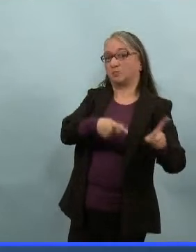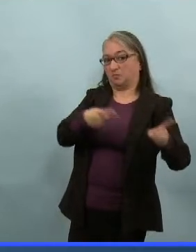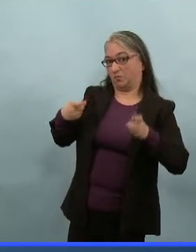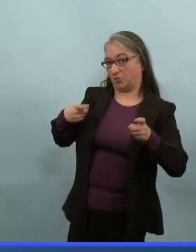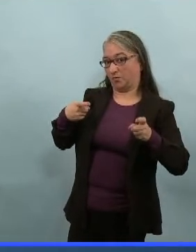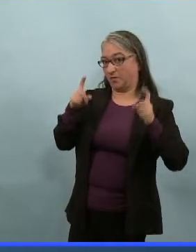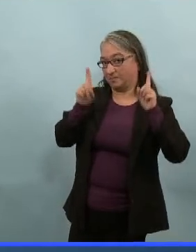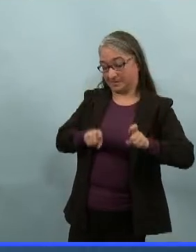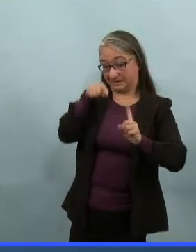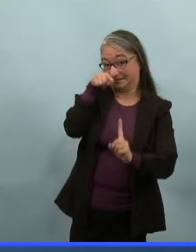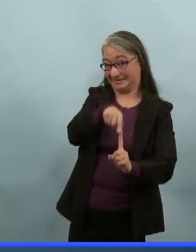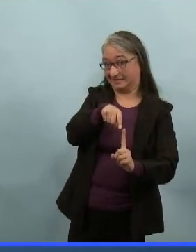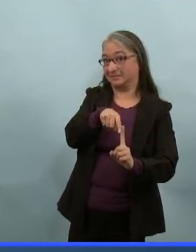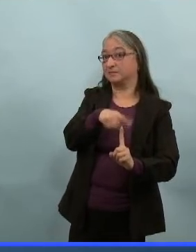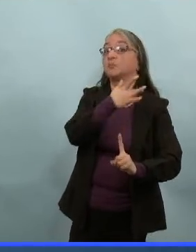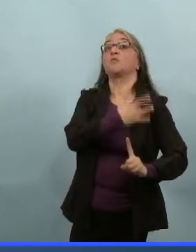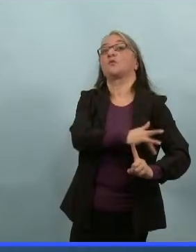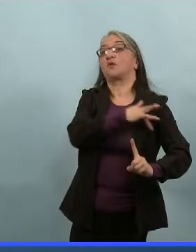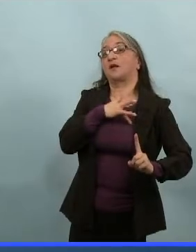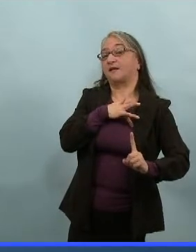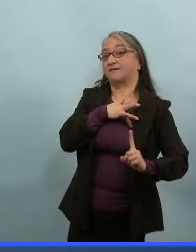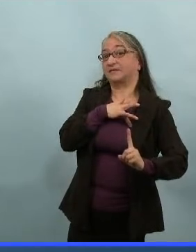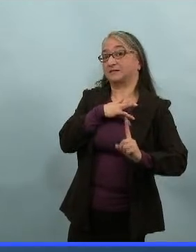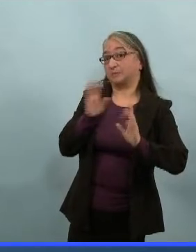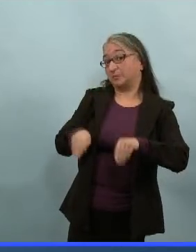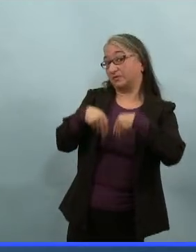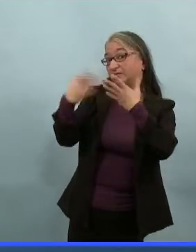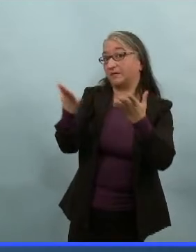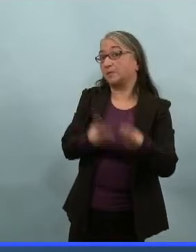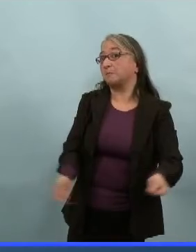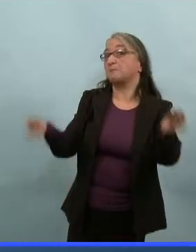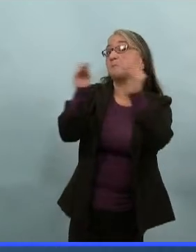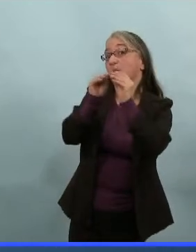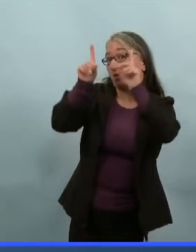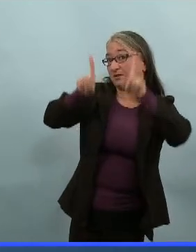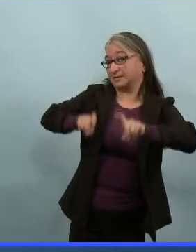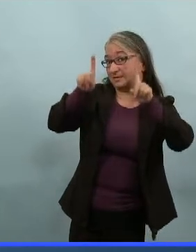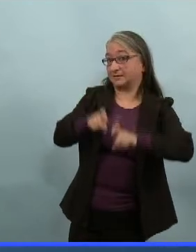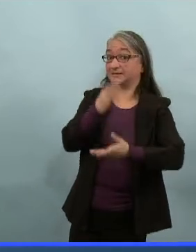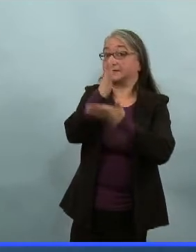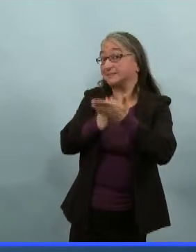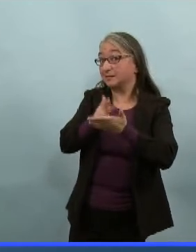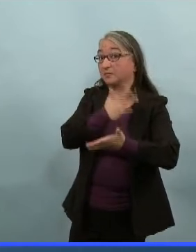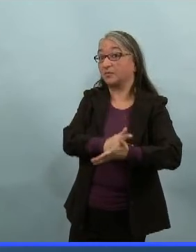more widely available some other provinces are distributing them at libraries and and